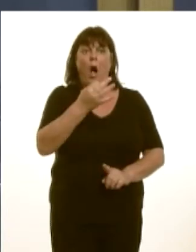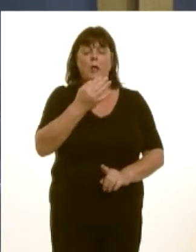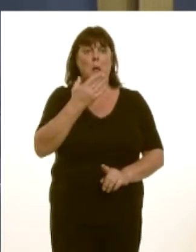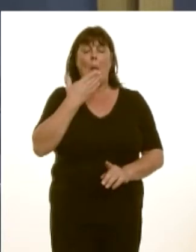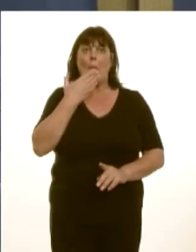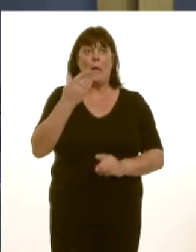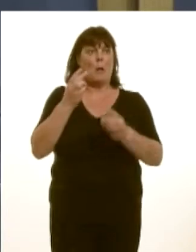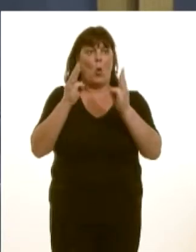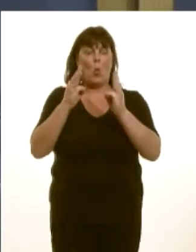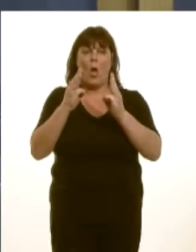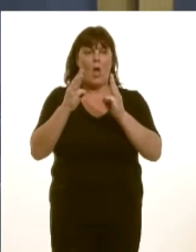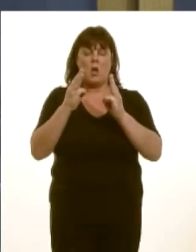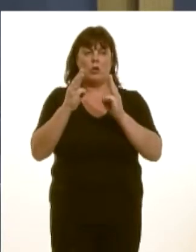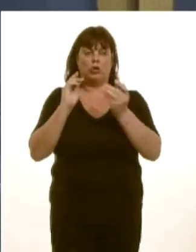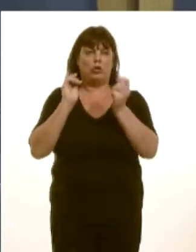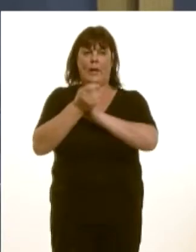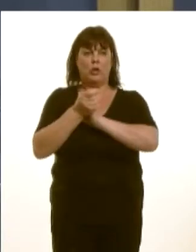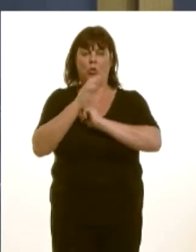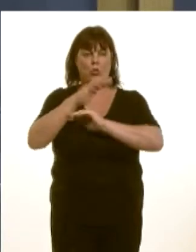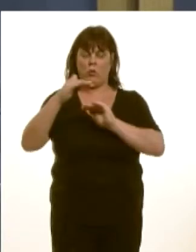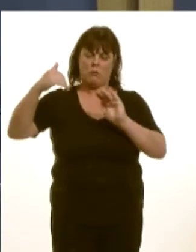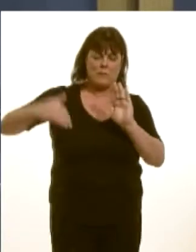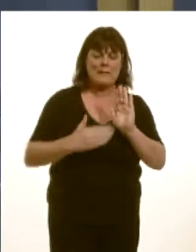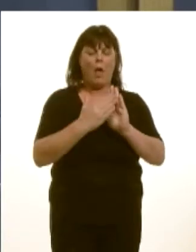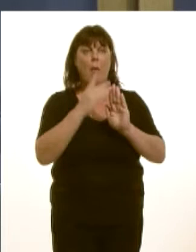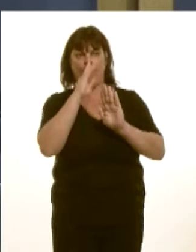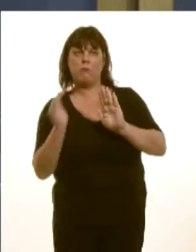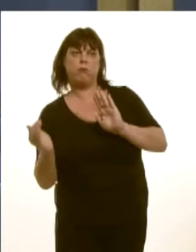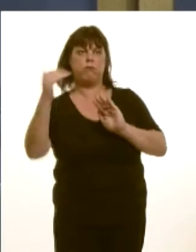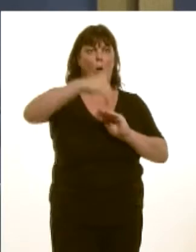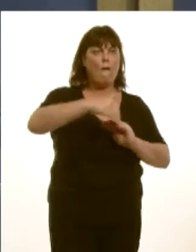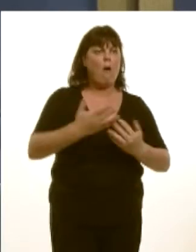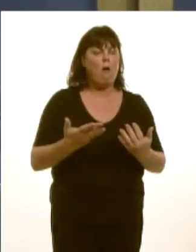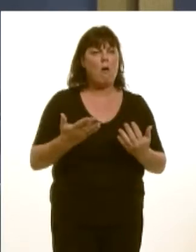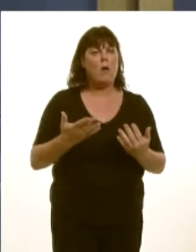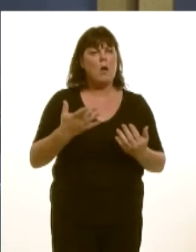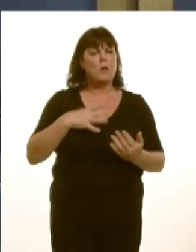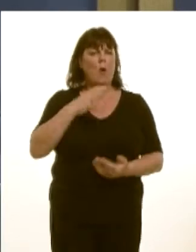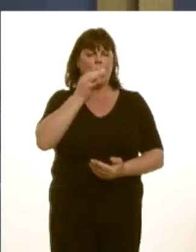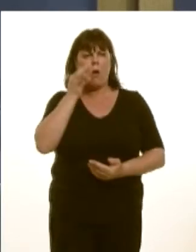Will you now agree that a full public consultation and examination of the suggested blue route